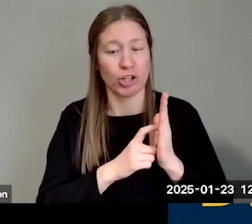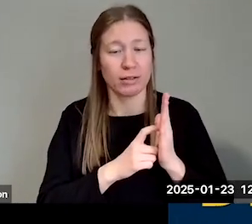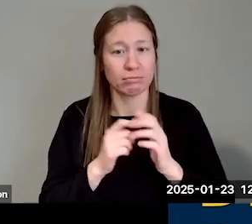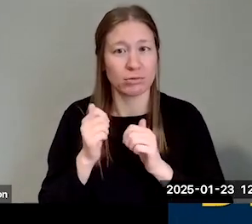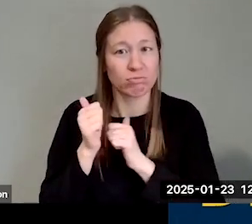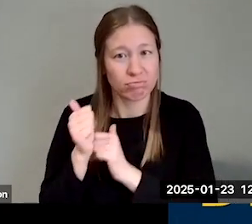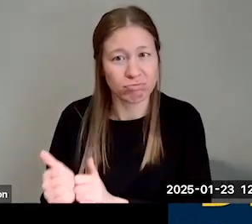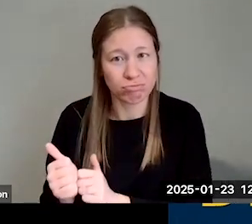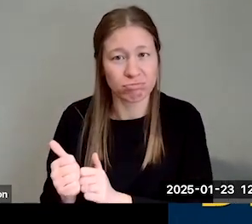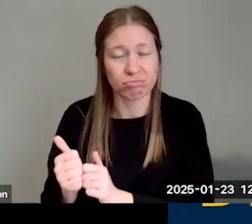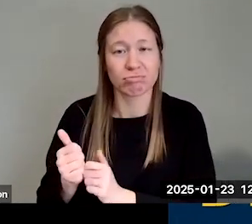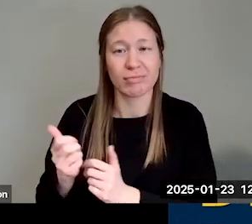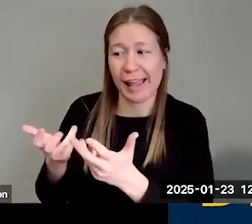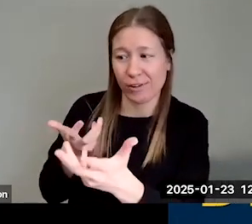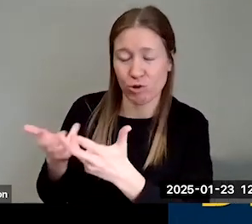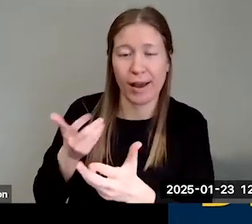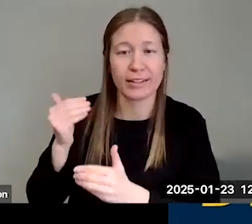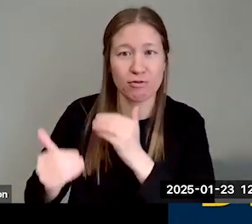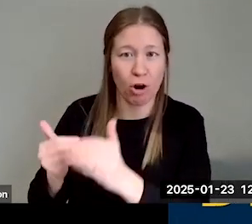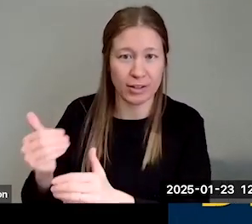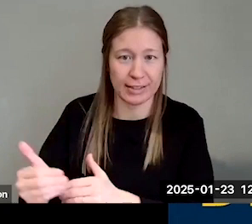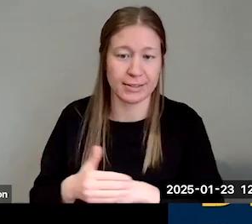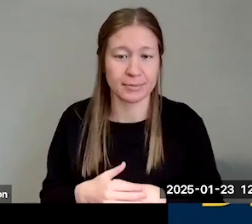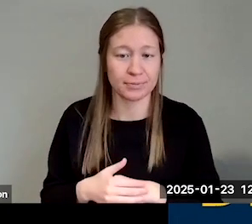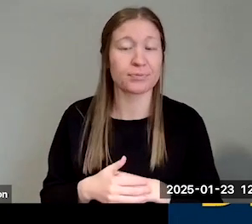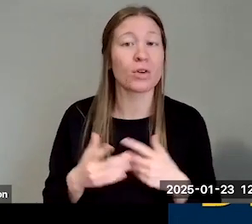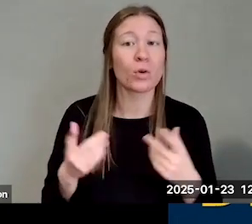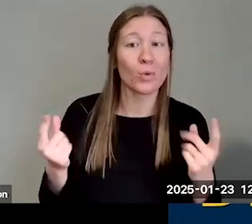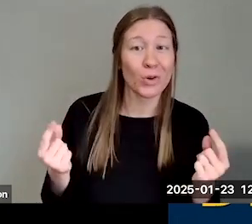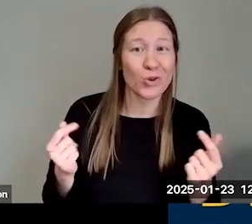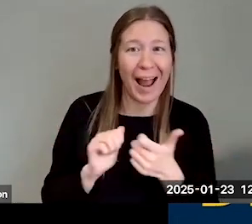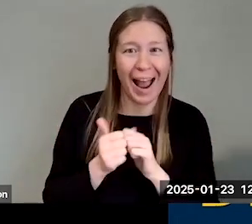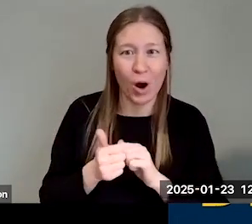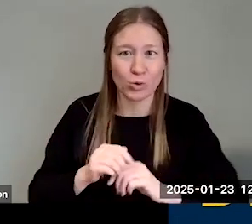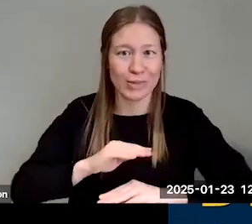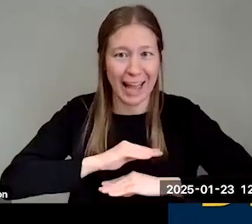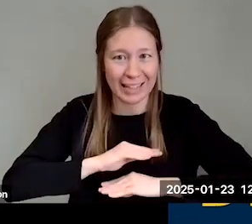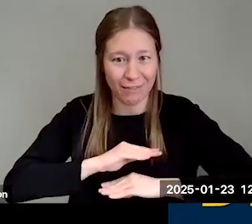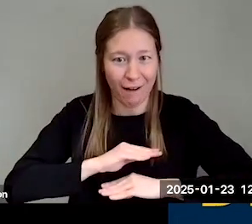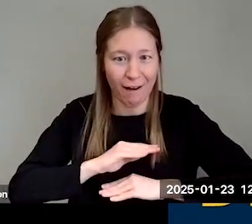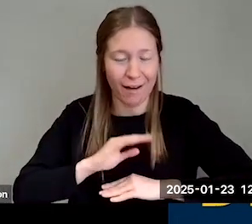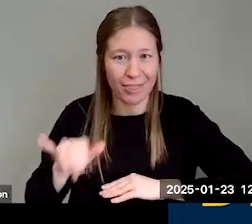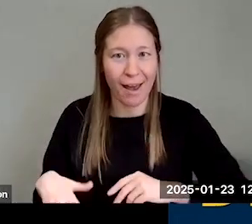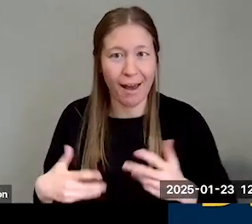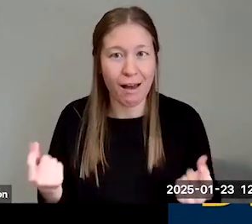The easiest way to ensure that we have met that obligation at a basic level is that referral.